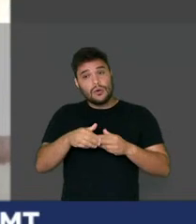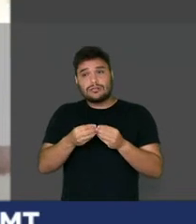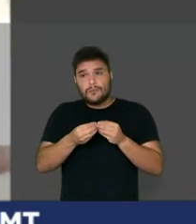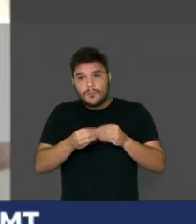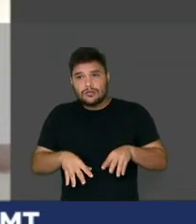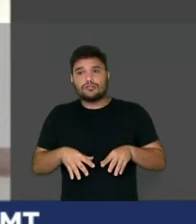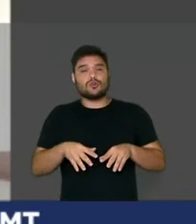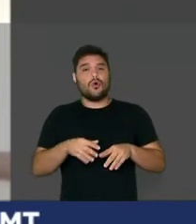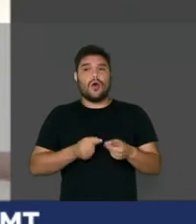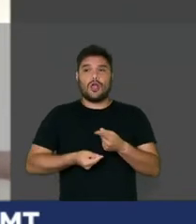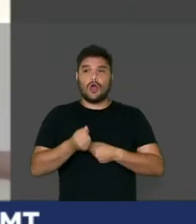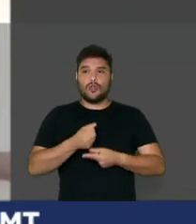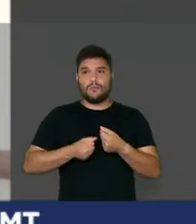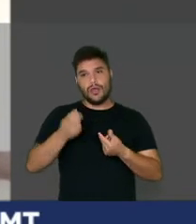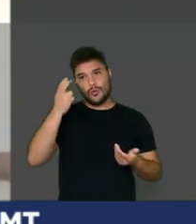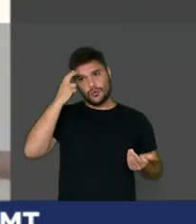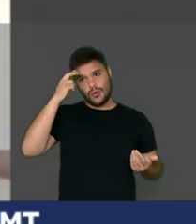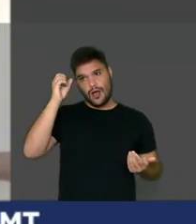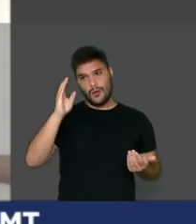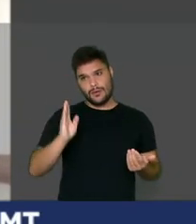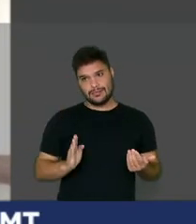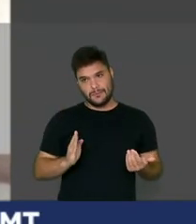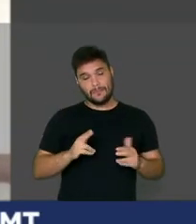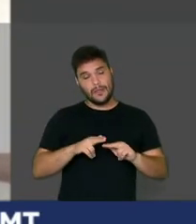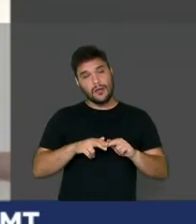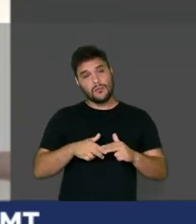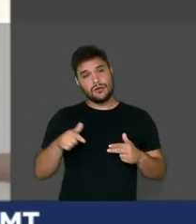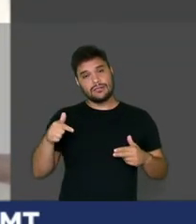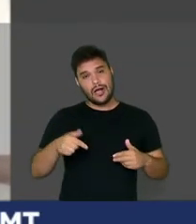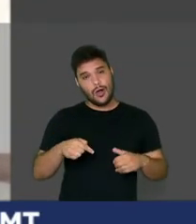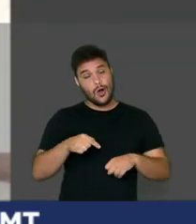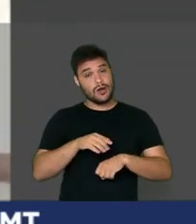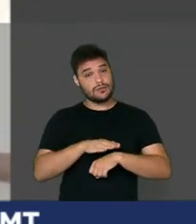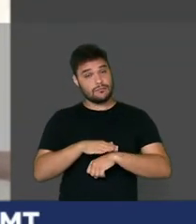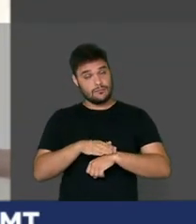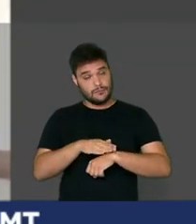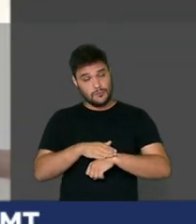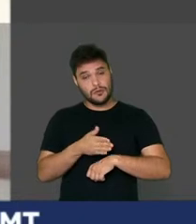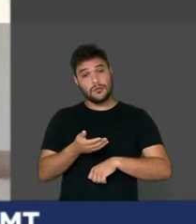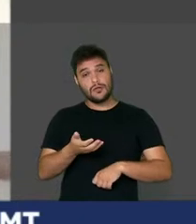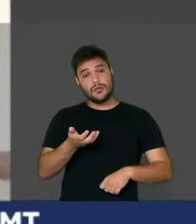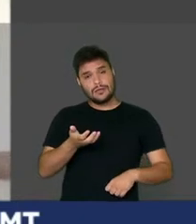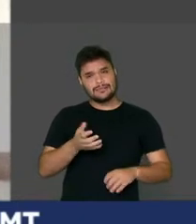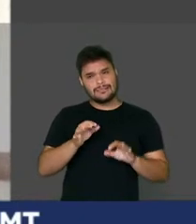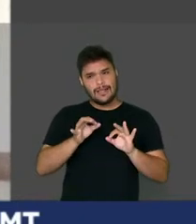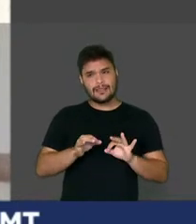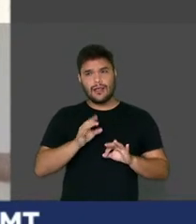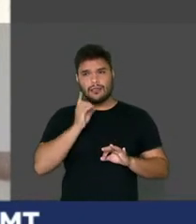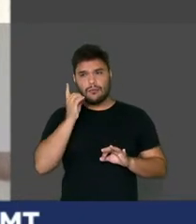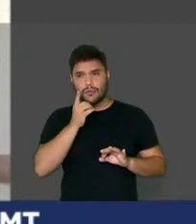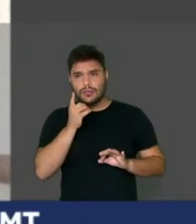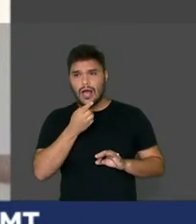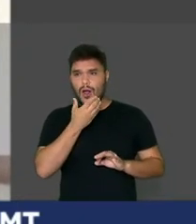EXPOR SUAS PRODUÇÕES. E OUTRO GRANDE PREJUÍZO DA ECONOMIA CRIATIVA DO PAÍS. NESSE MOMENTO, SENHOR PRESIDENTE, EU TENHO CERTEZA QUE TODOS OS DEPUTADOS E